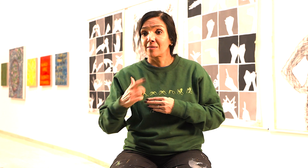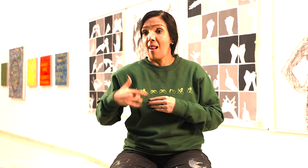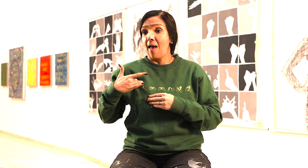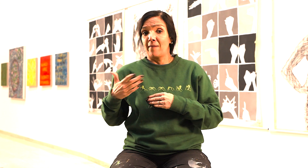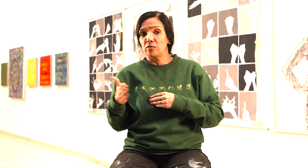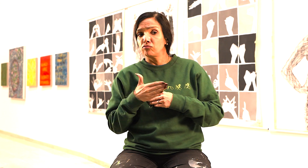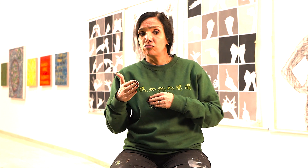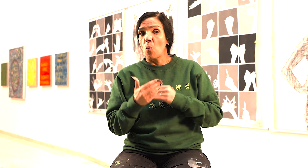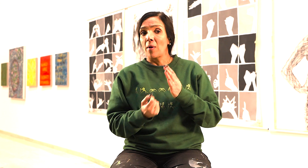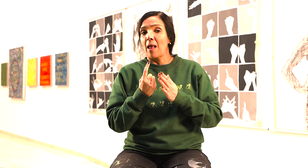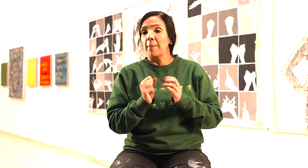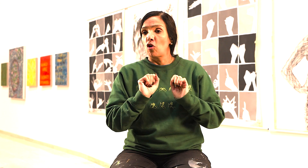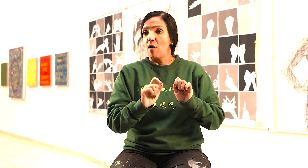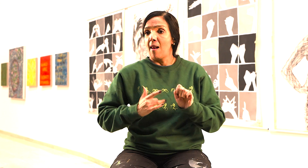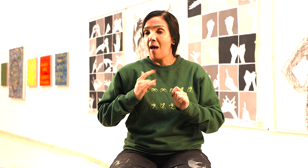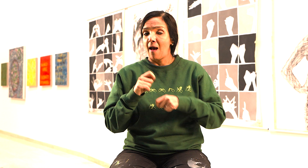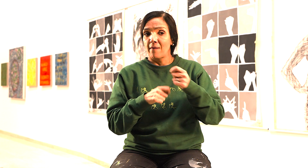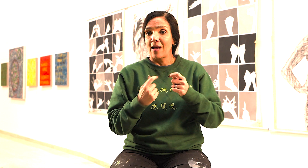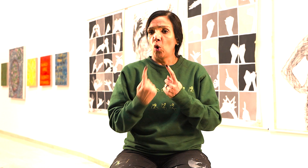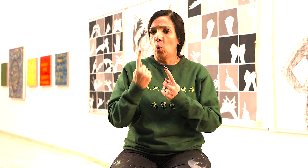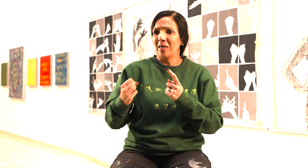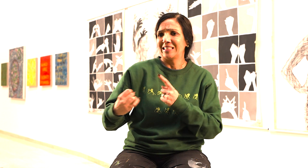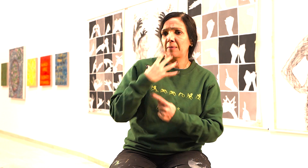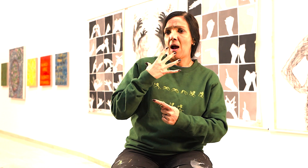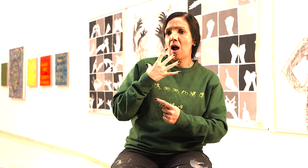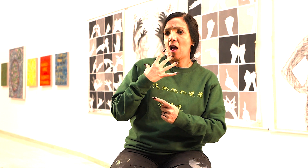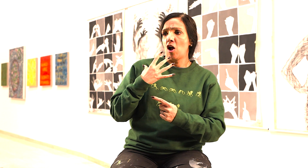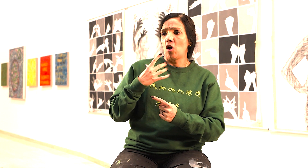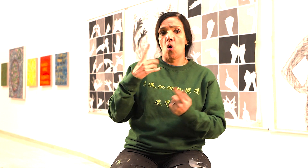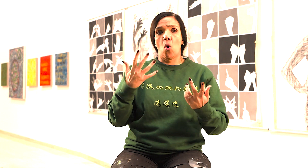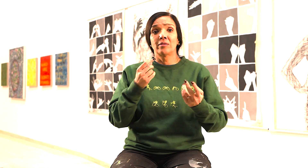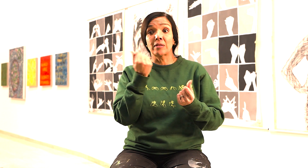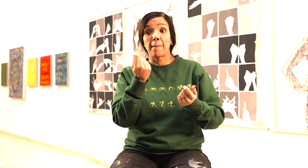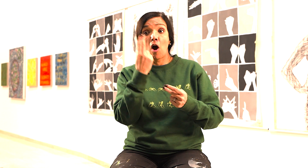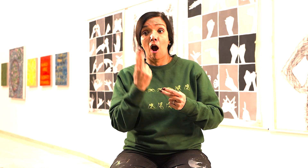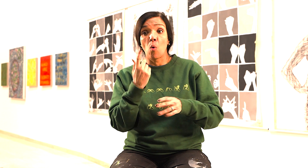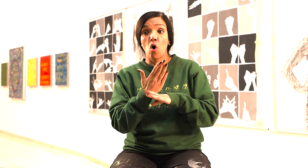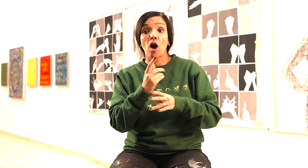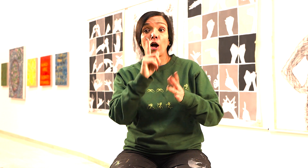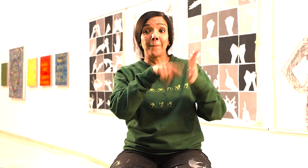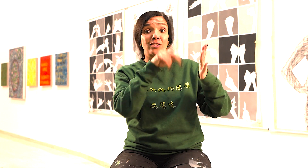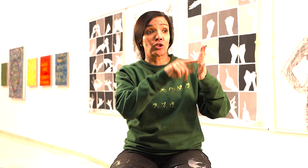It's about the artist's life, what's happening in their lives, how they're inspired, who they're inspired by.